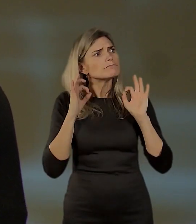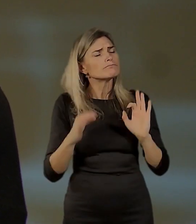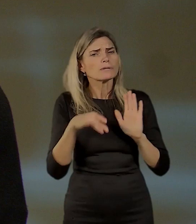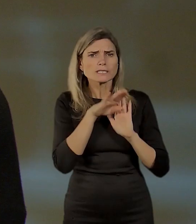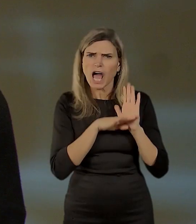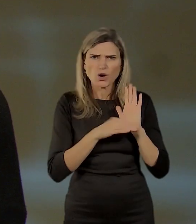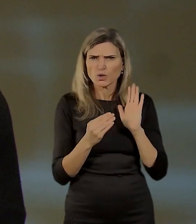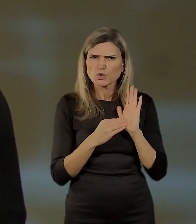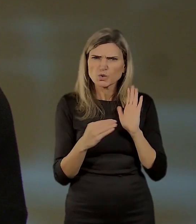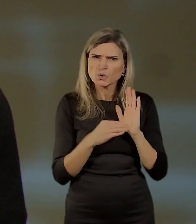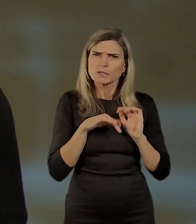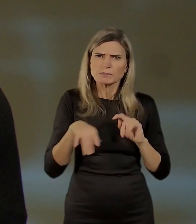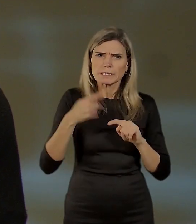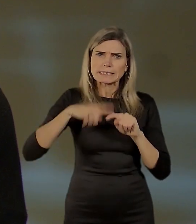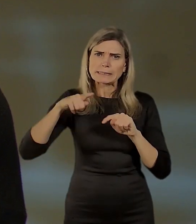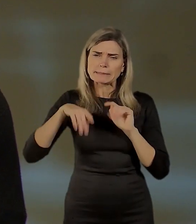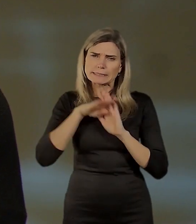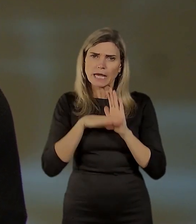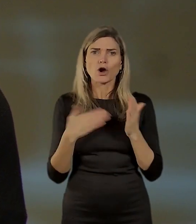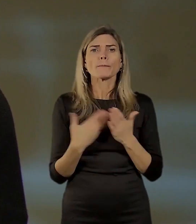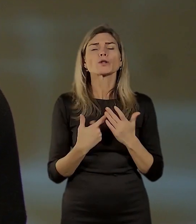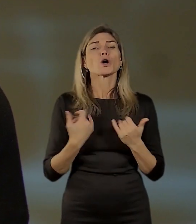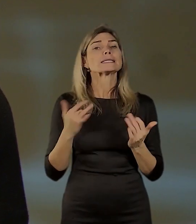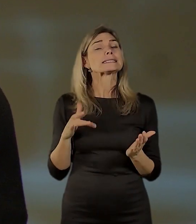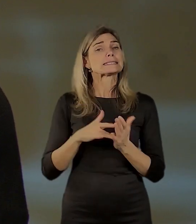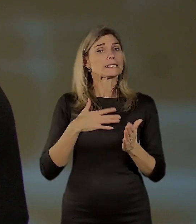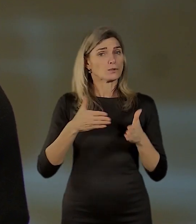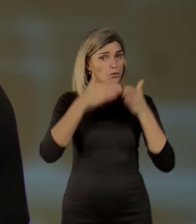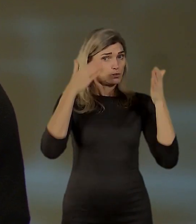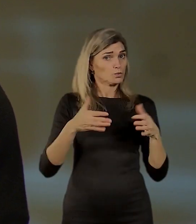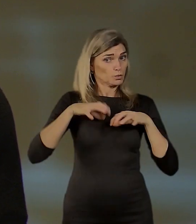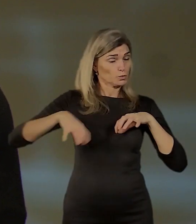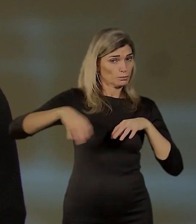We also have electric chargers that are outdoors, which is already relatively standard today.